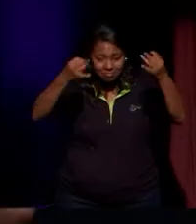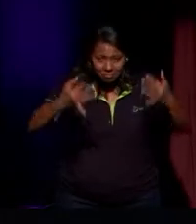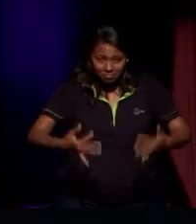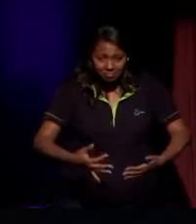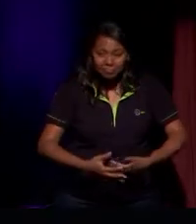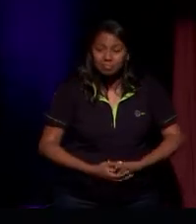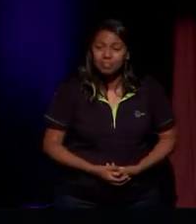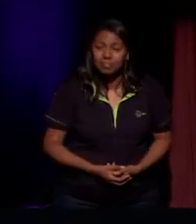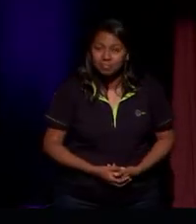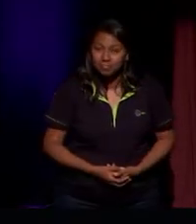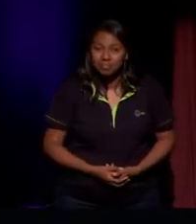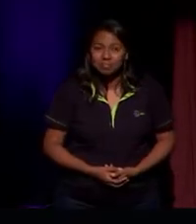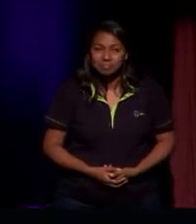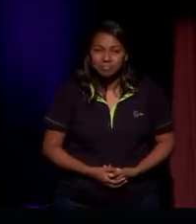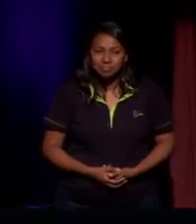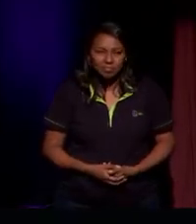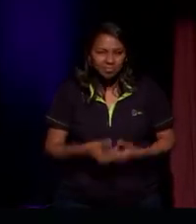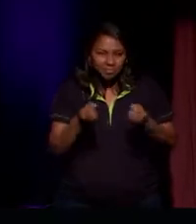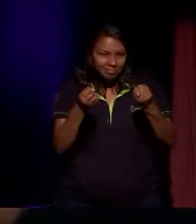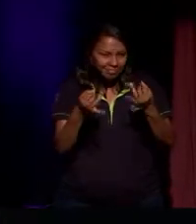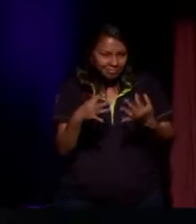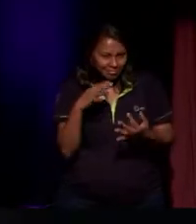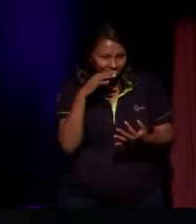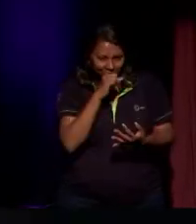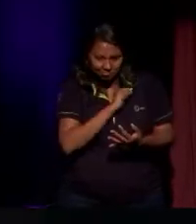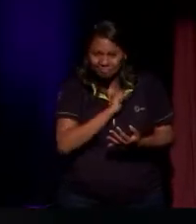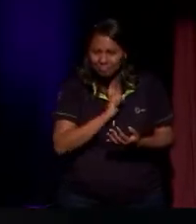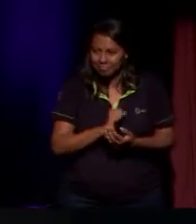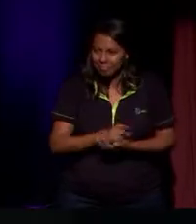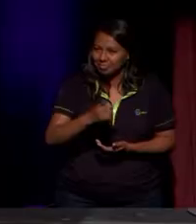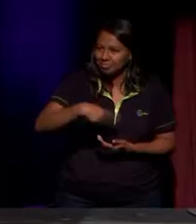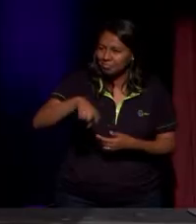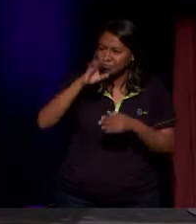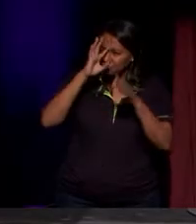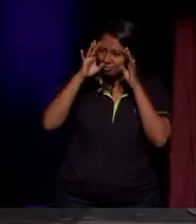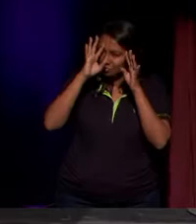this is a small panorama that we… are teasing we are going to think about.